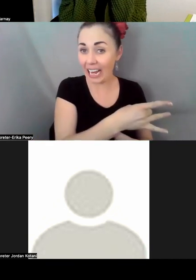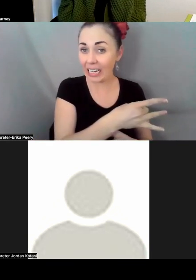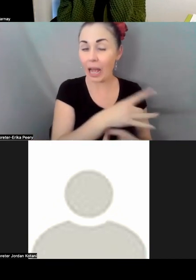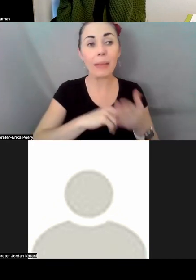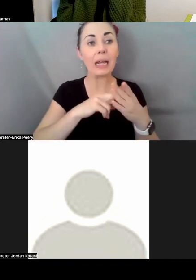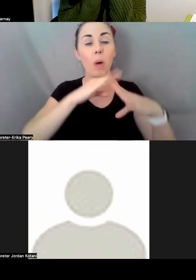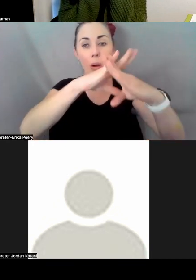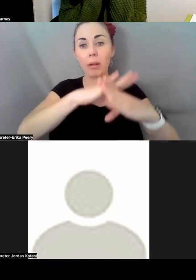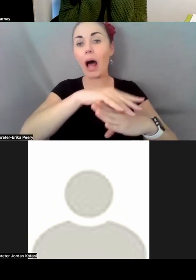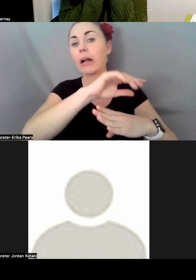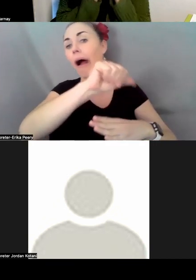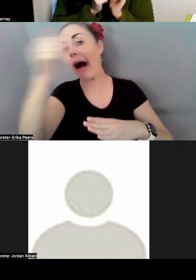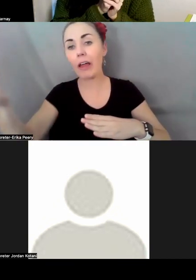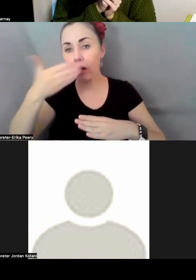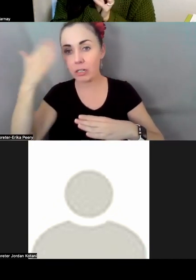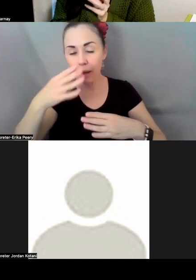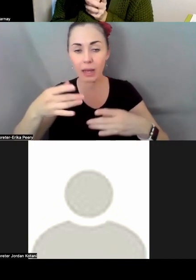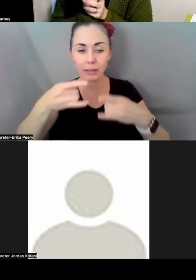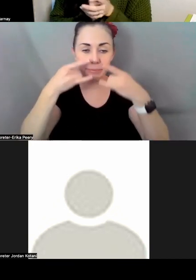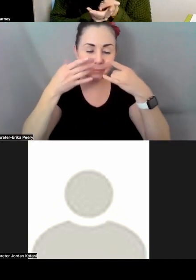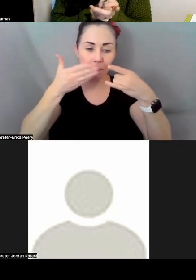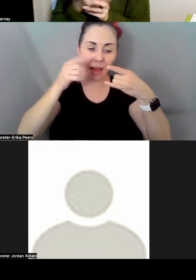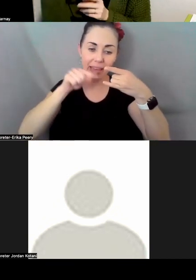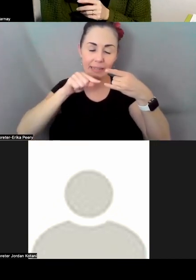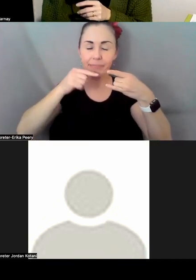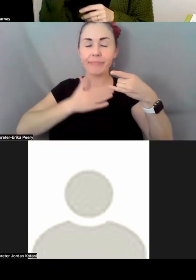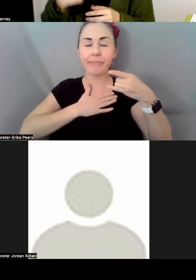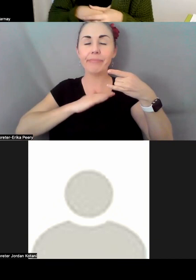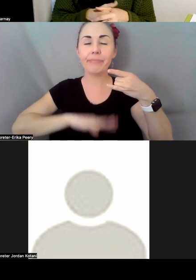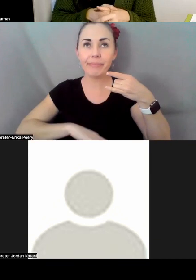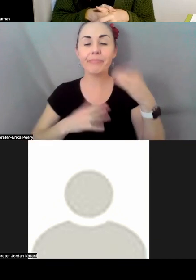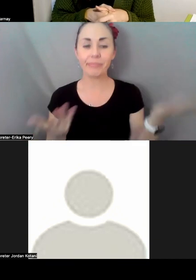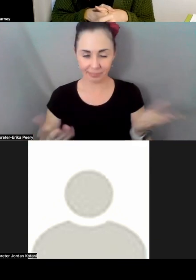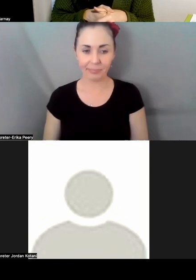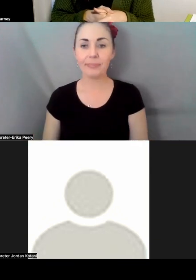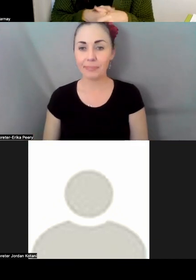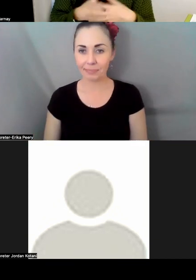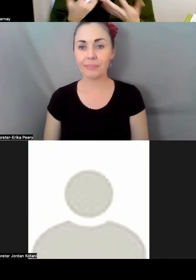other stuff and focus on the smell that is good for them. Block out the other stuff. If you know